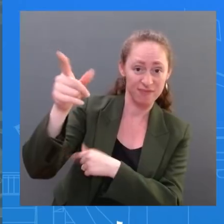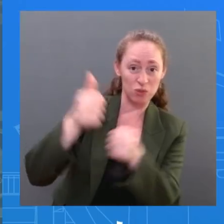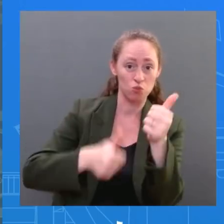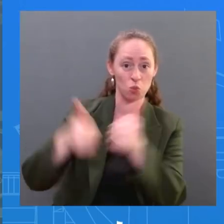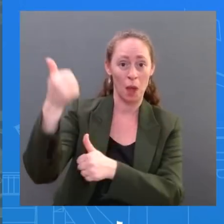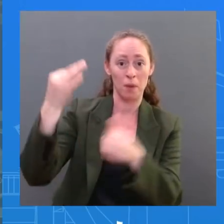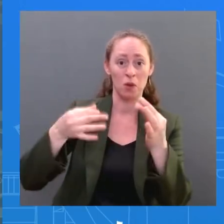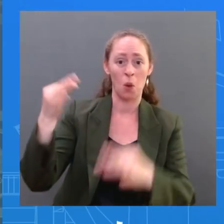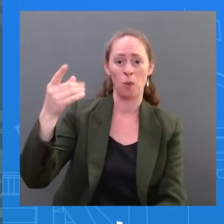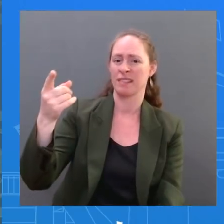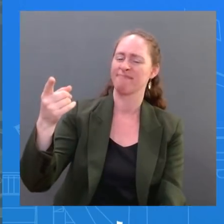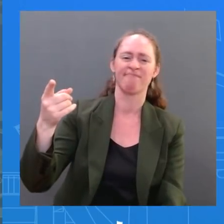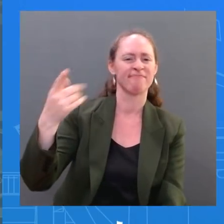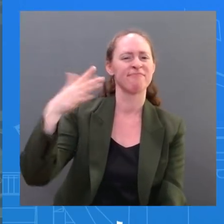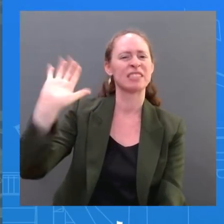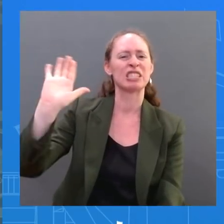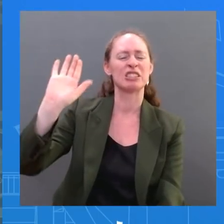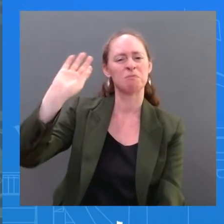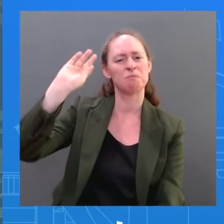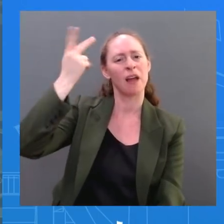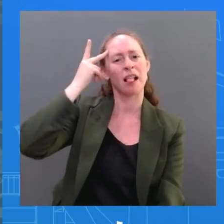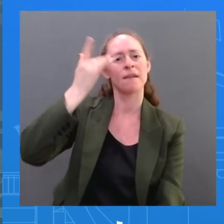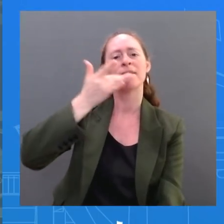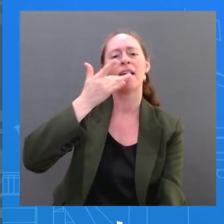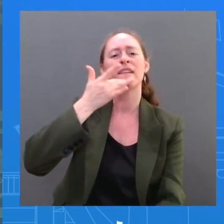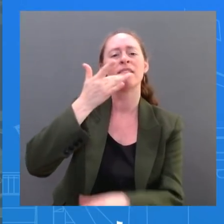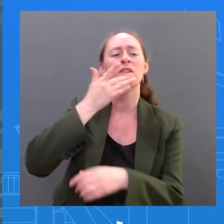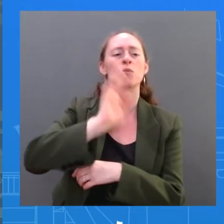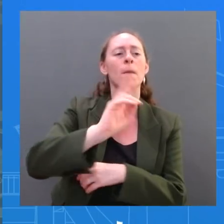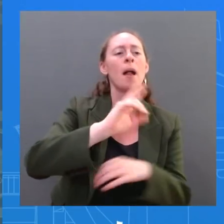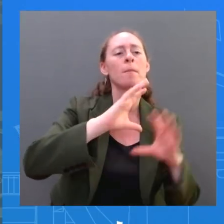that this was done by a war of political power. You heard him say that today,